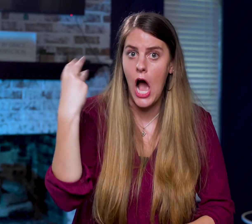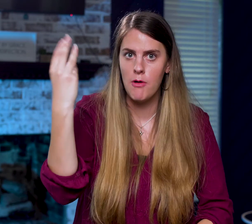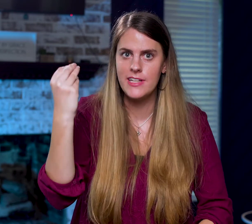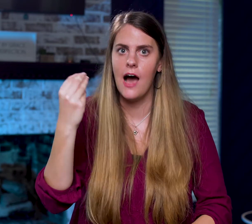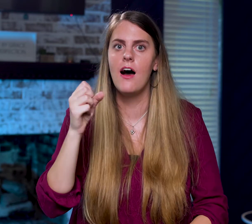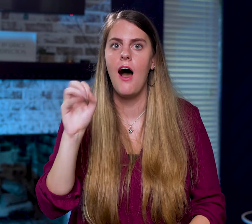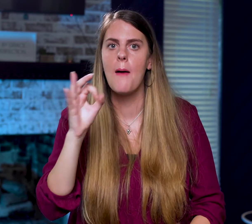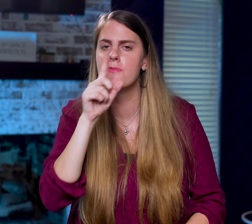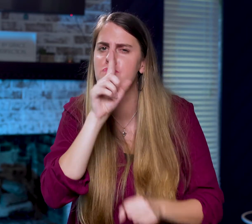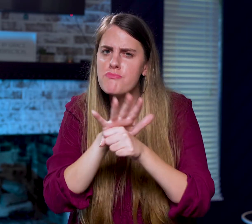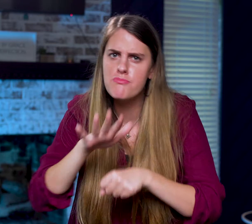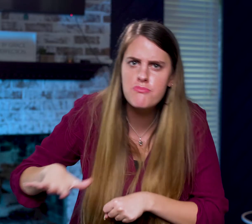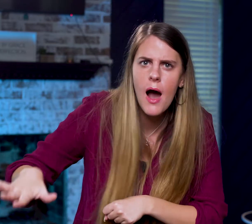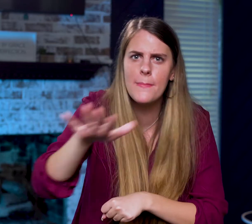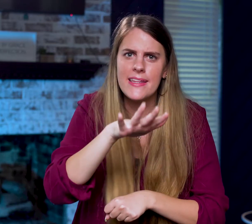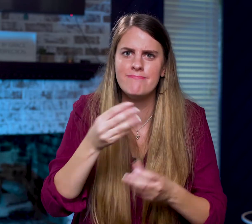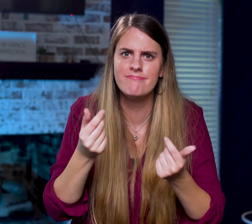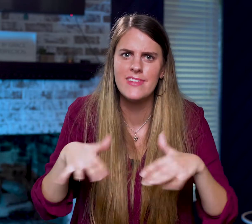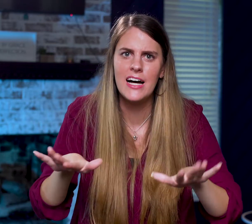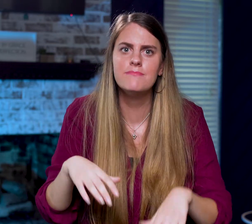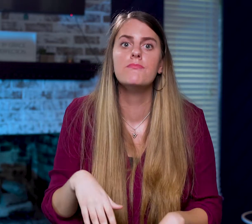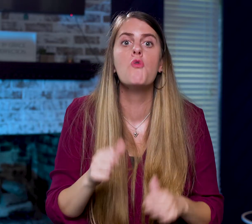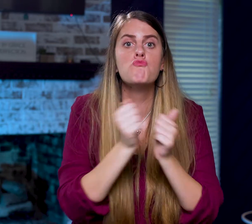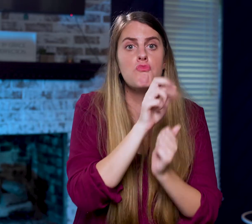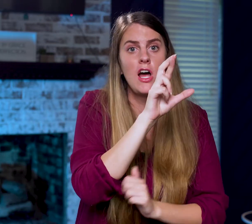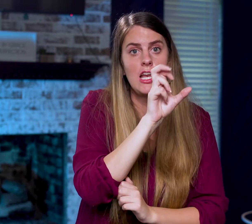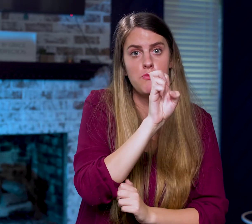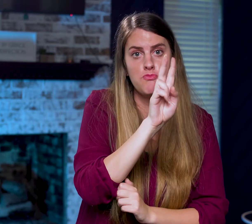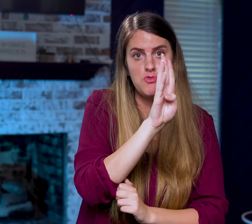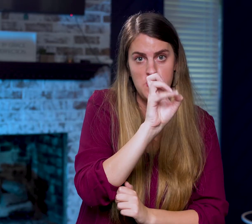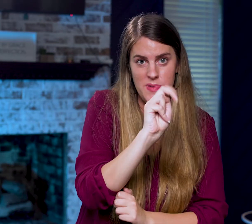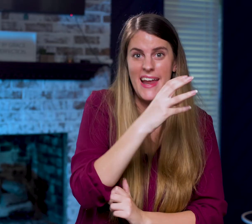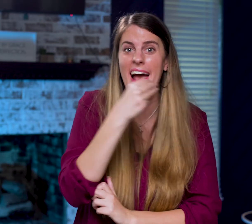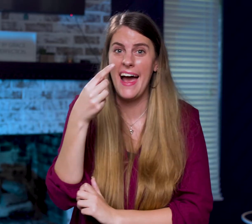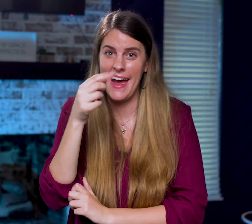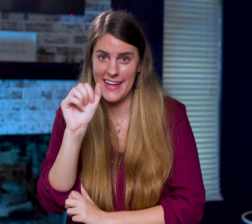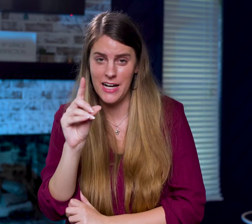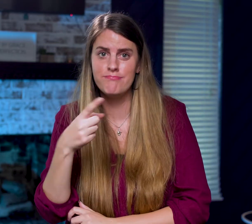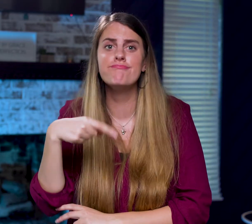outside of the promised land, along with Reuben and Gad.